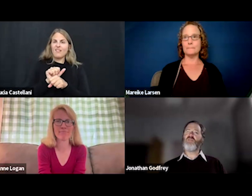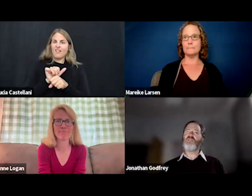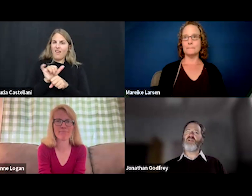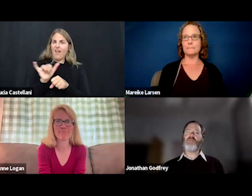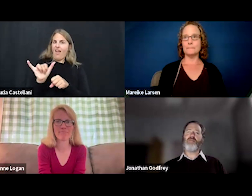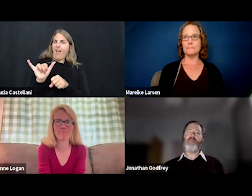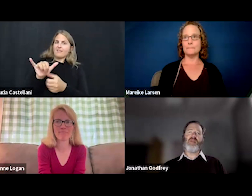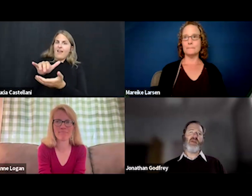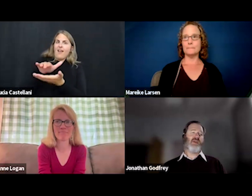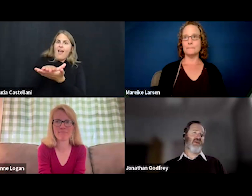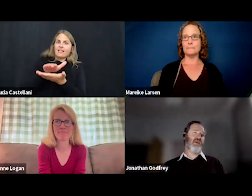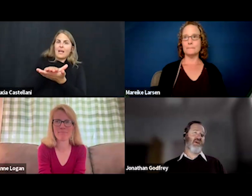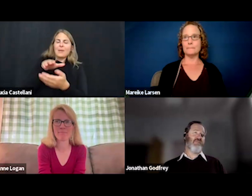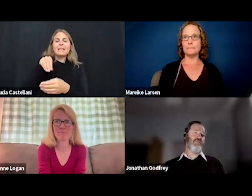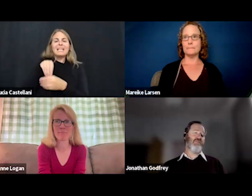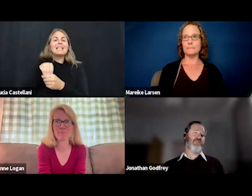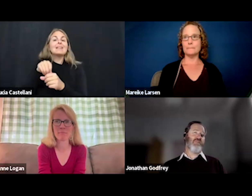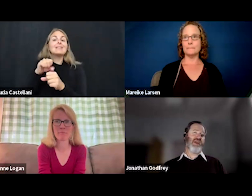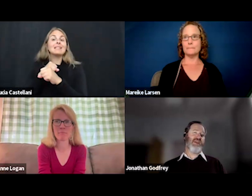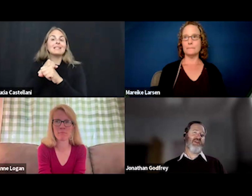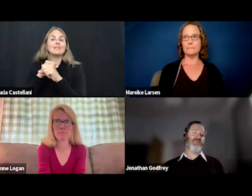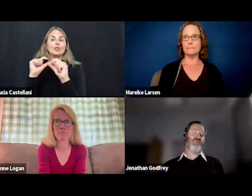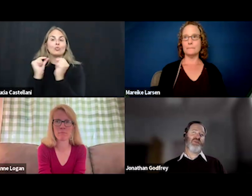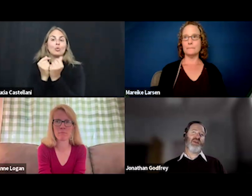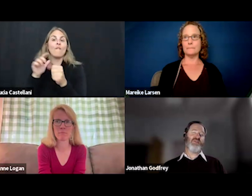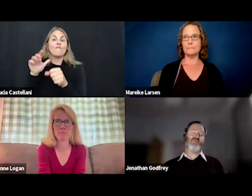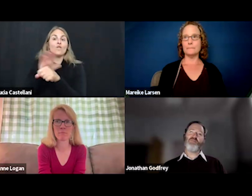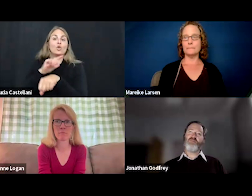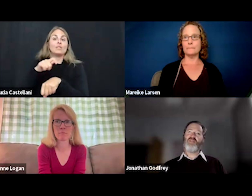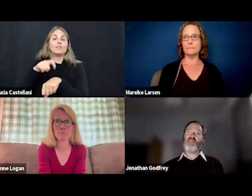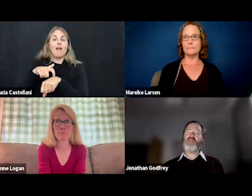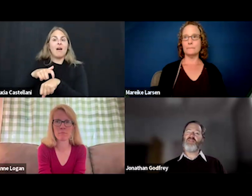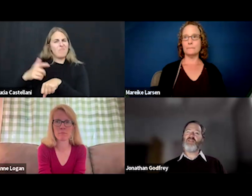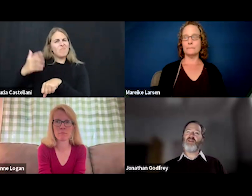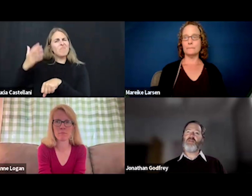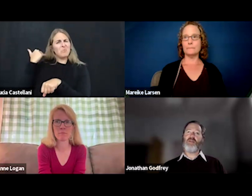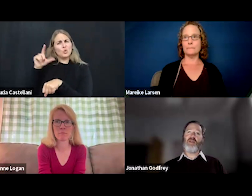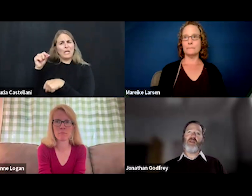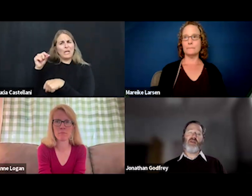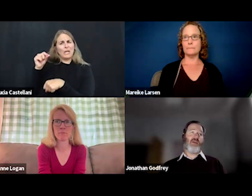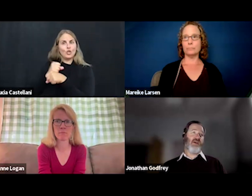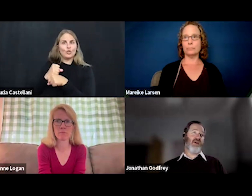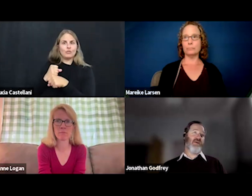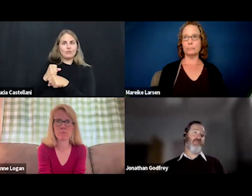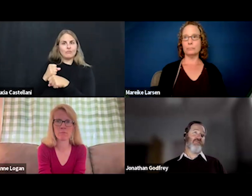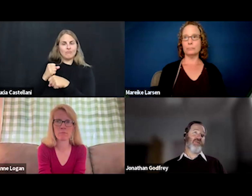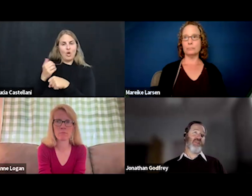full time back 20-odd-something years ago.